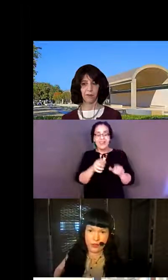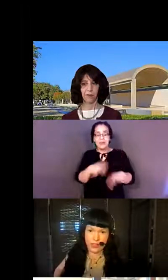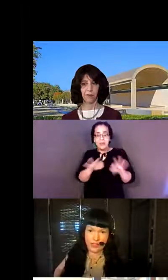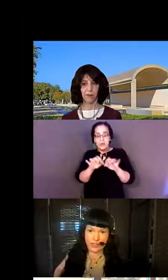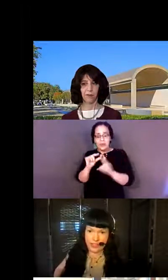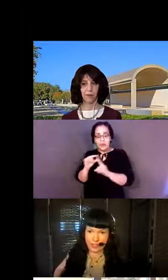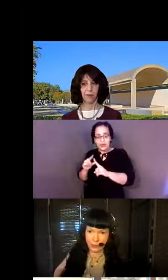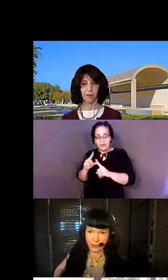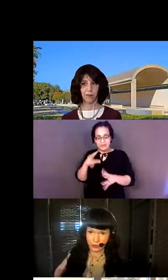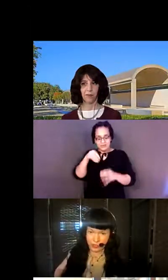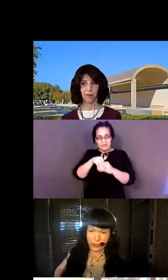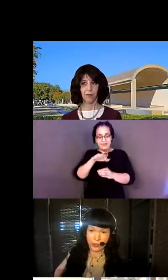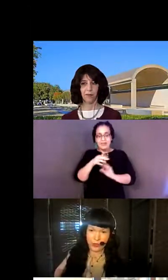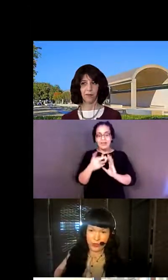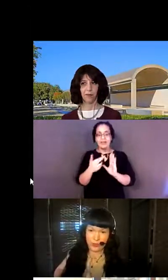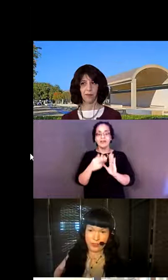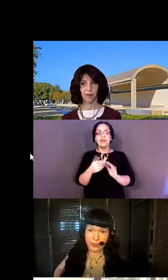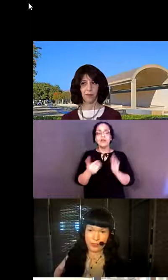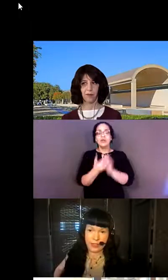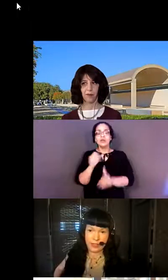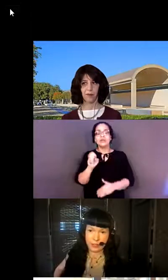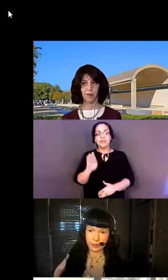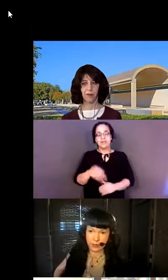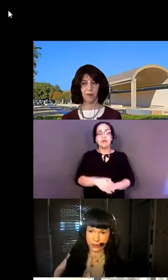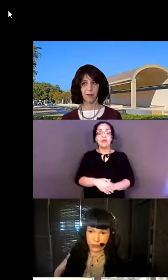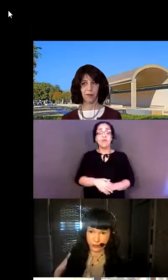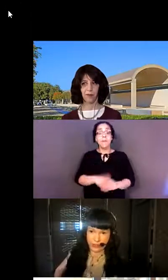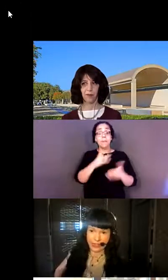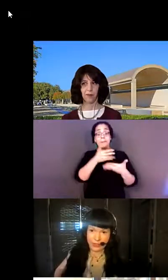At the end we will share additional